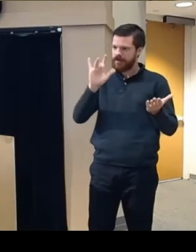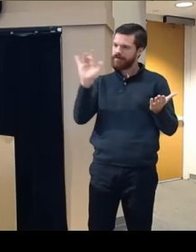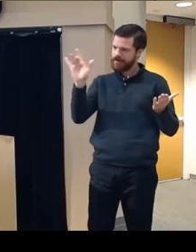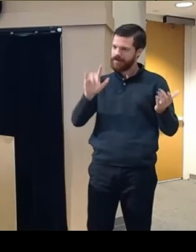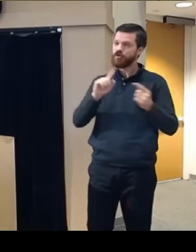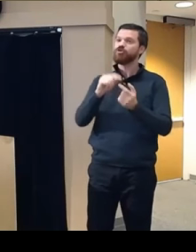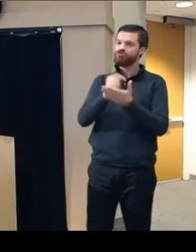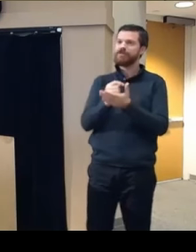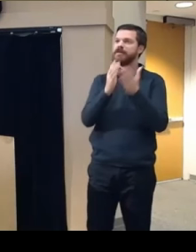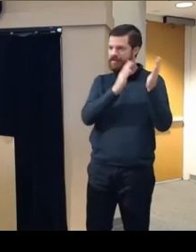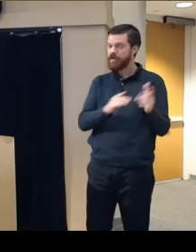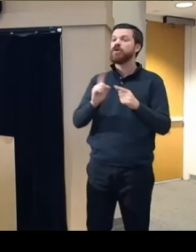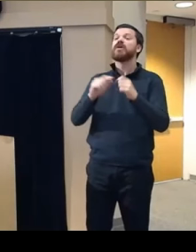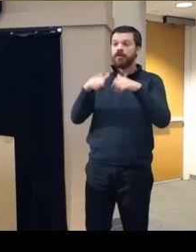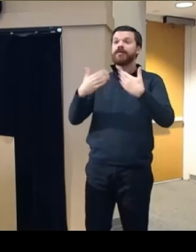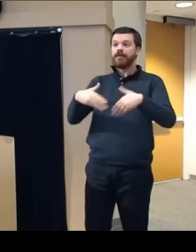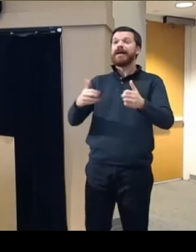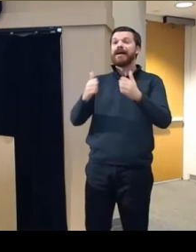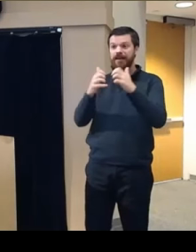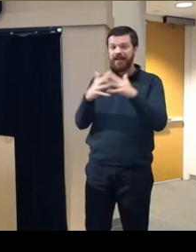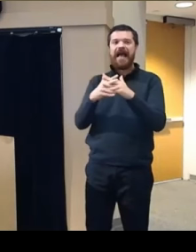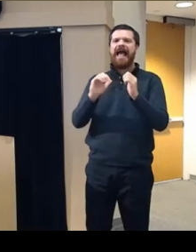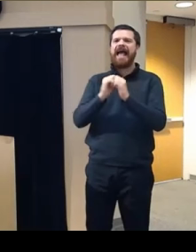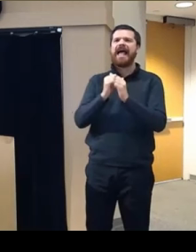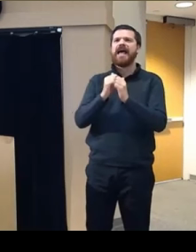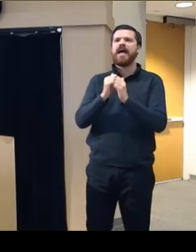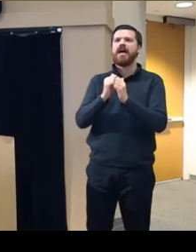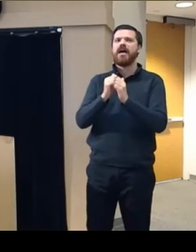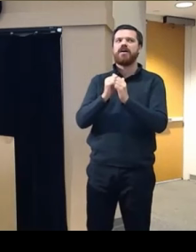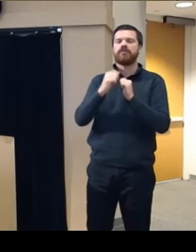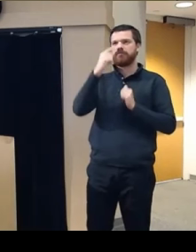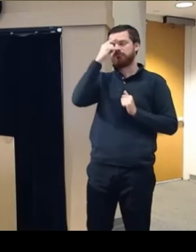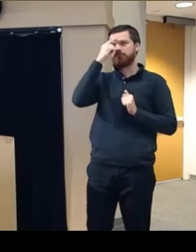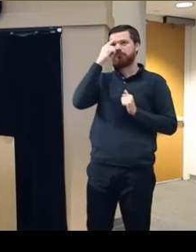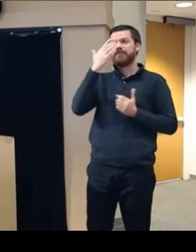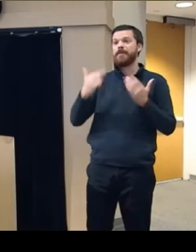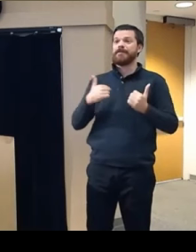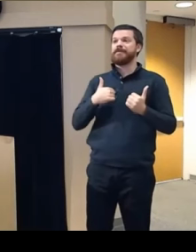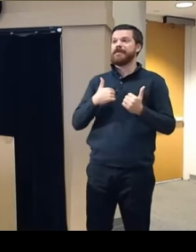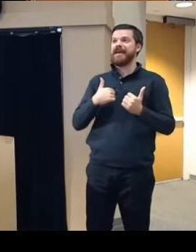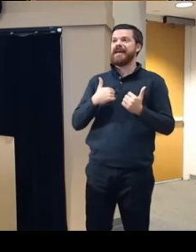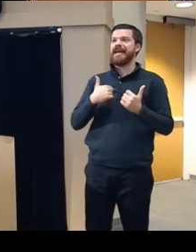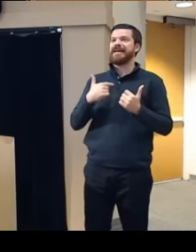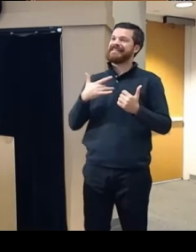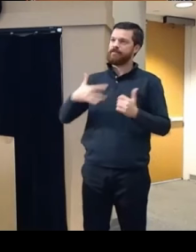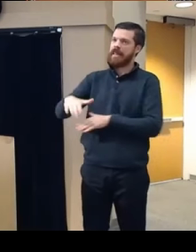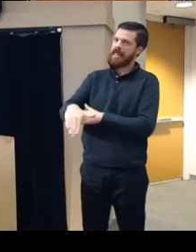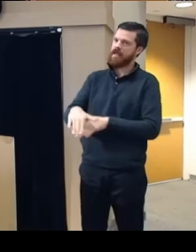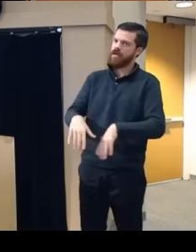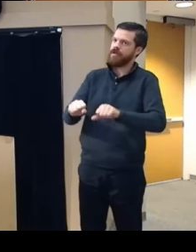advantages of this transition and how can I wrap my mind around being a maybe earlier adapter so